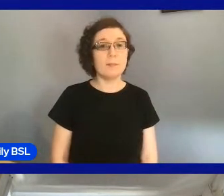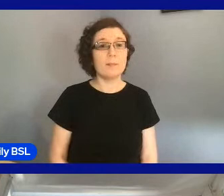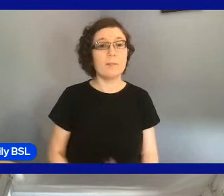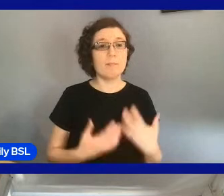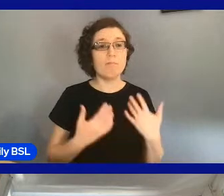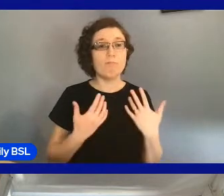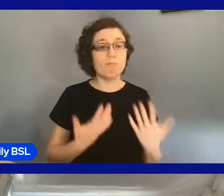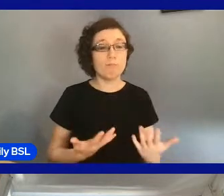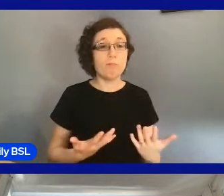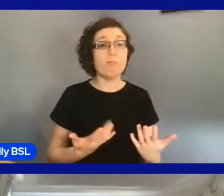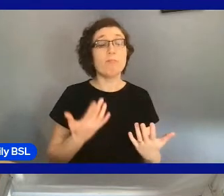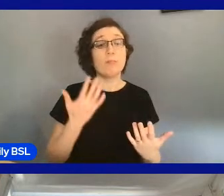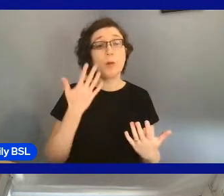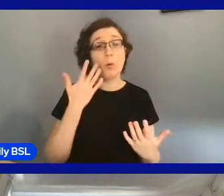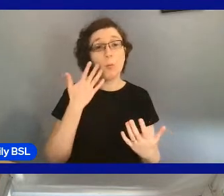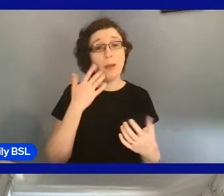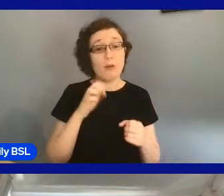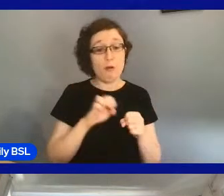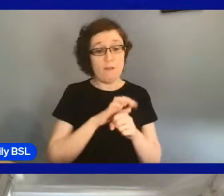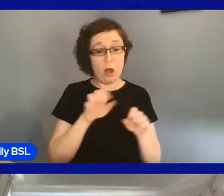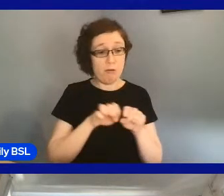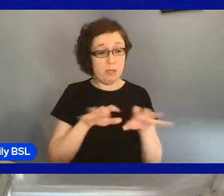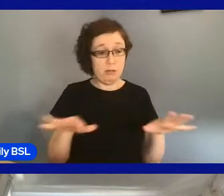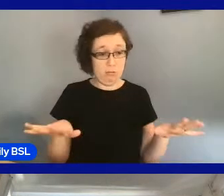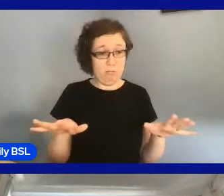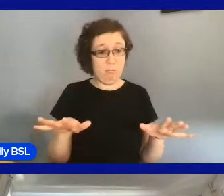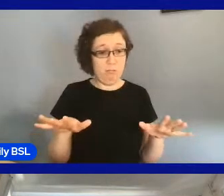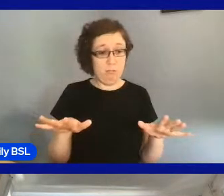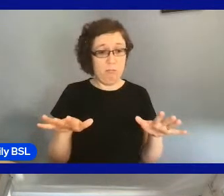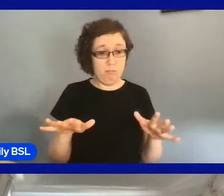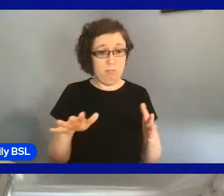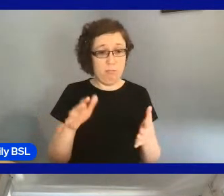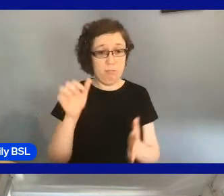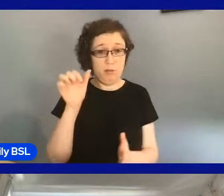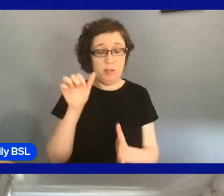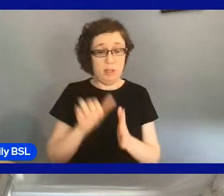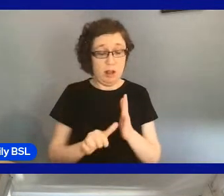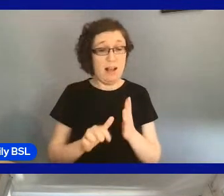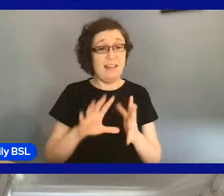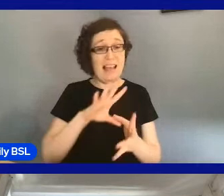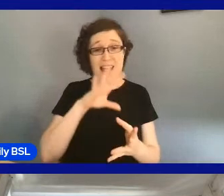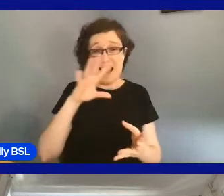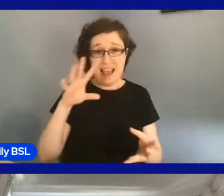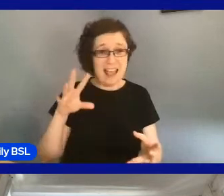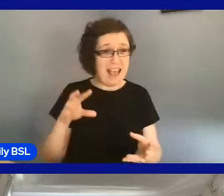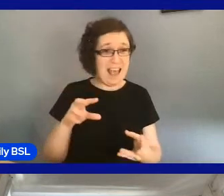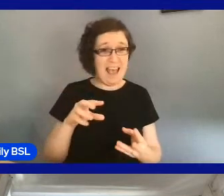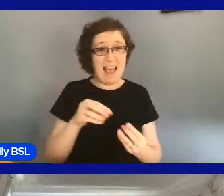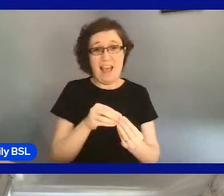lots of places that will be interested in doing it. Where have you got to in thinking with that